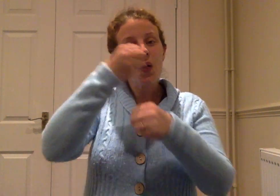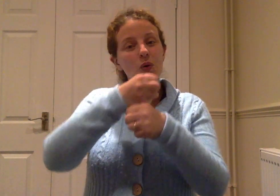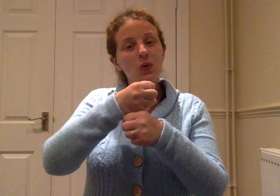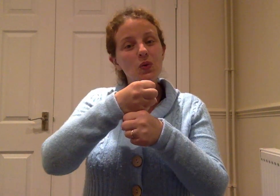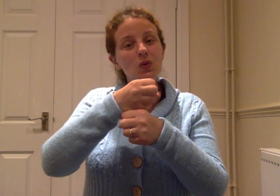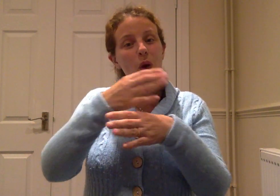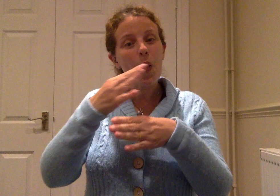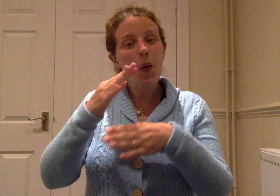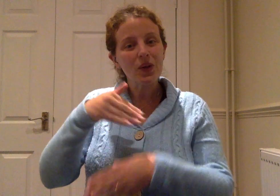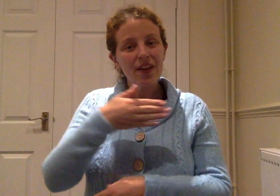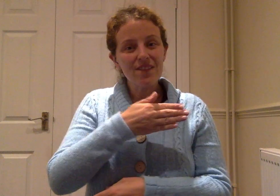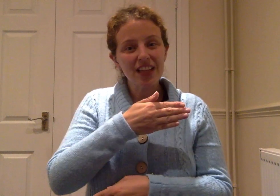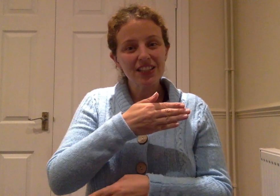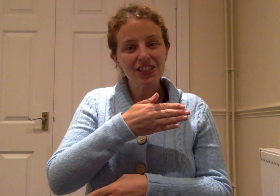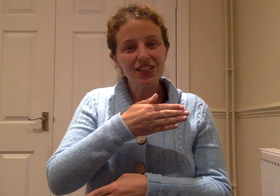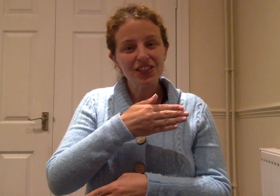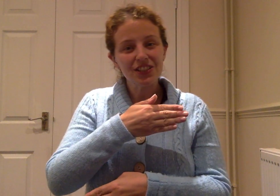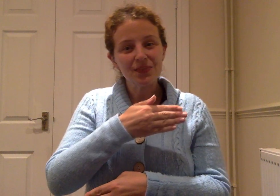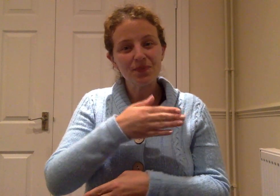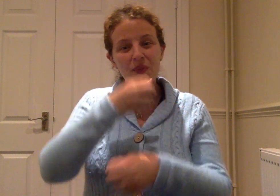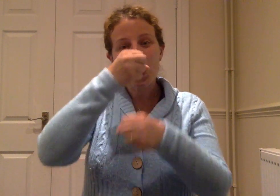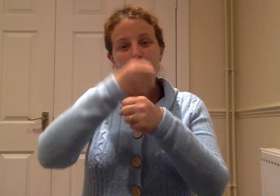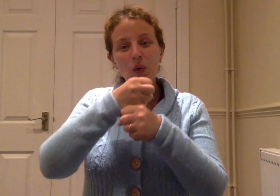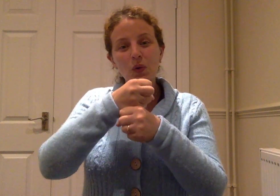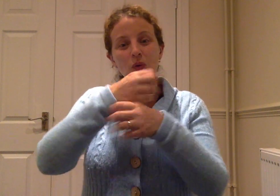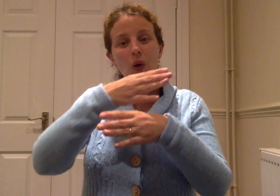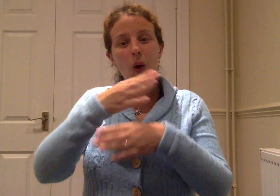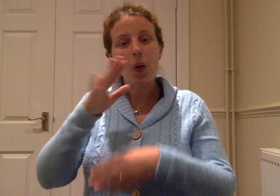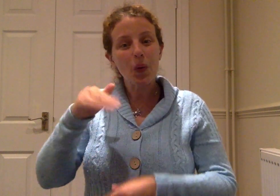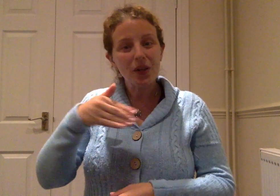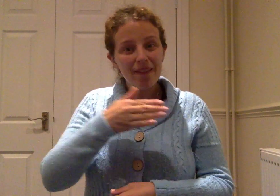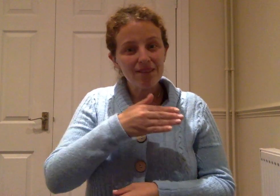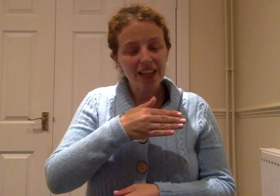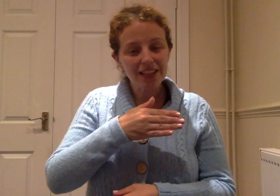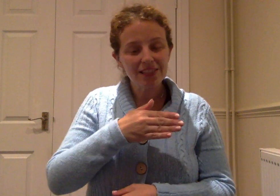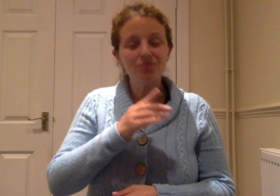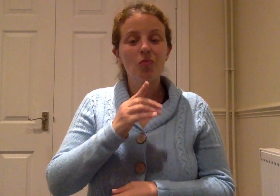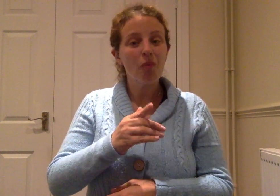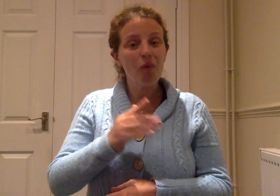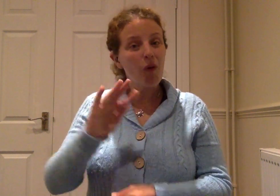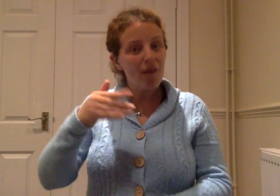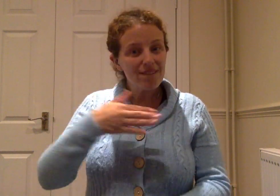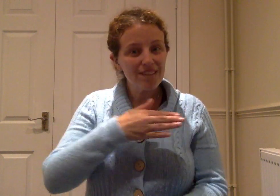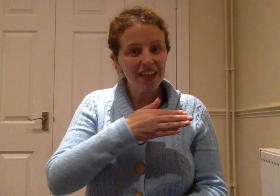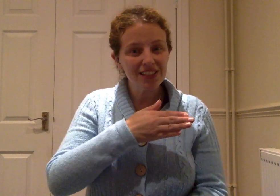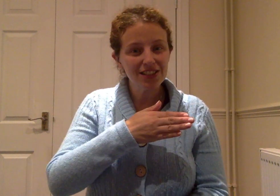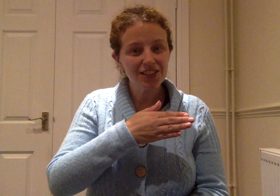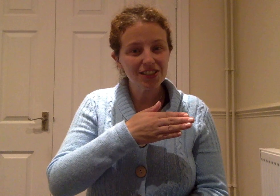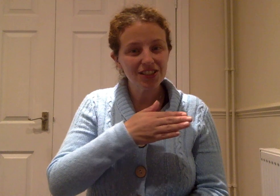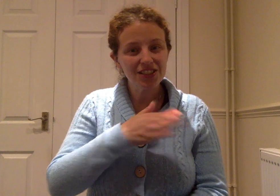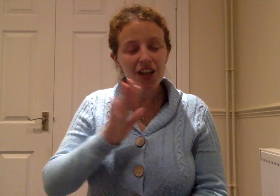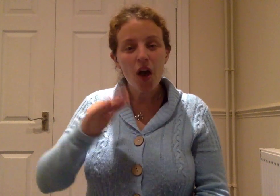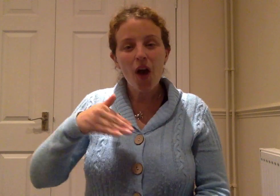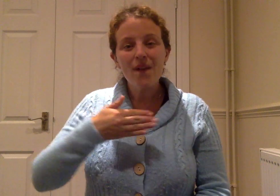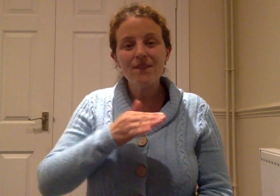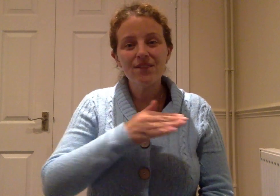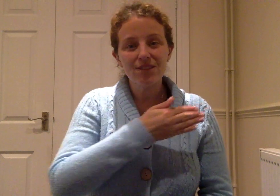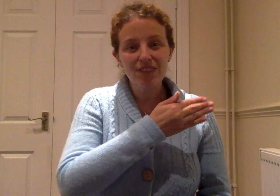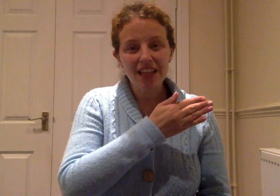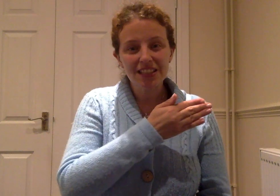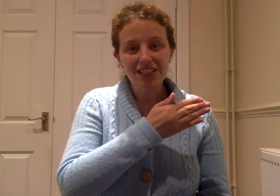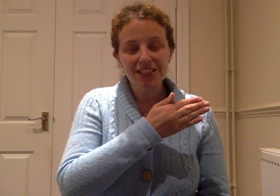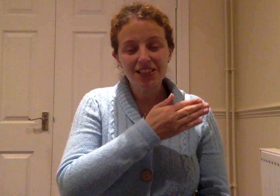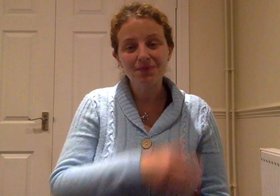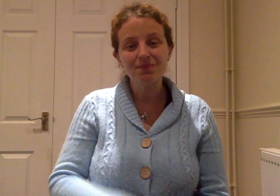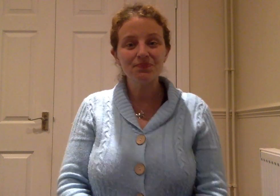Goldfish or fish.